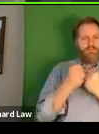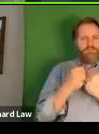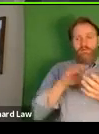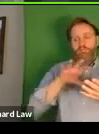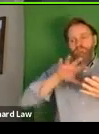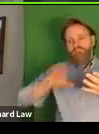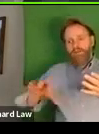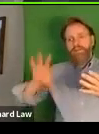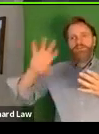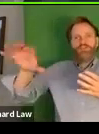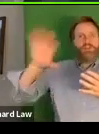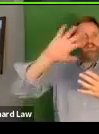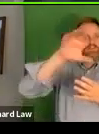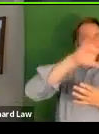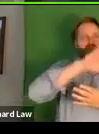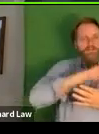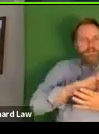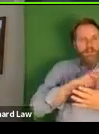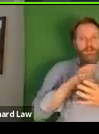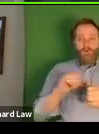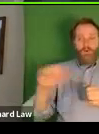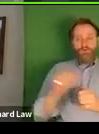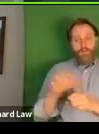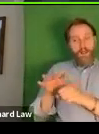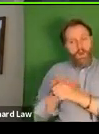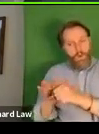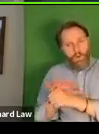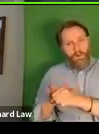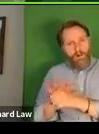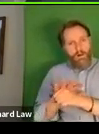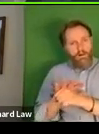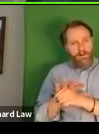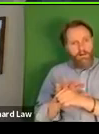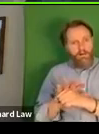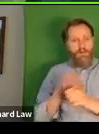should be a dialogue both at a local level and there is a certainly at